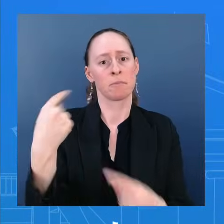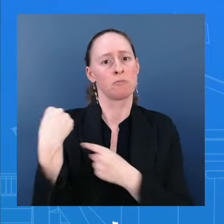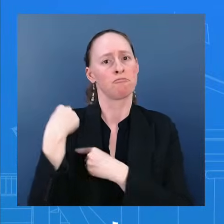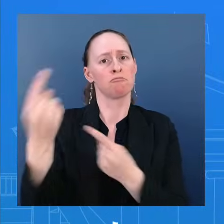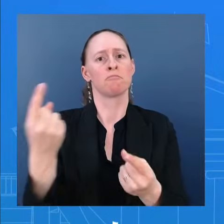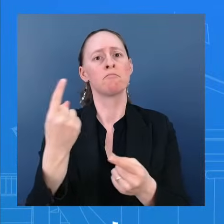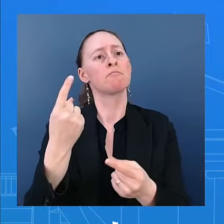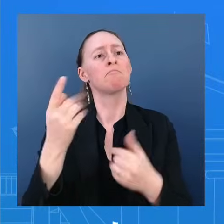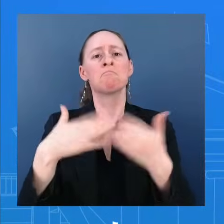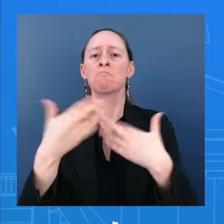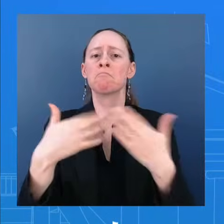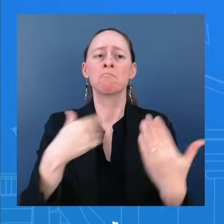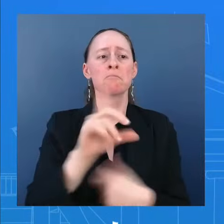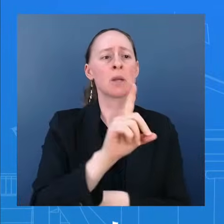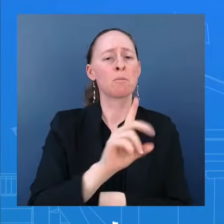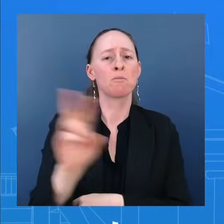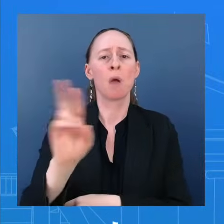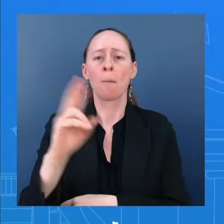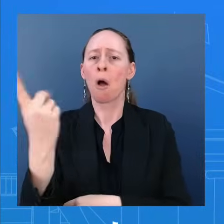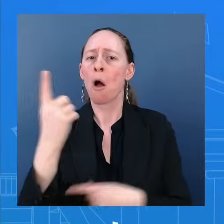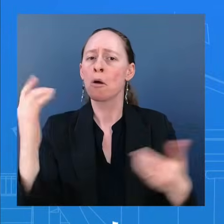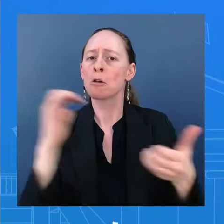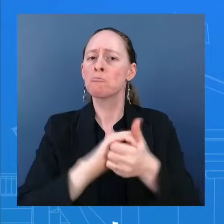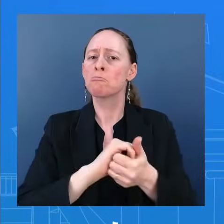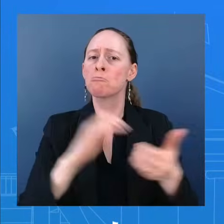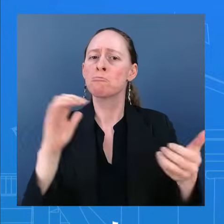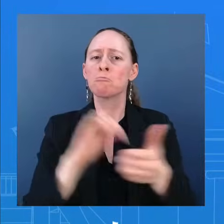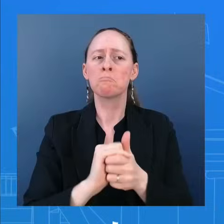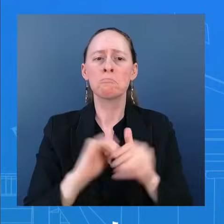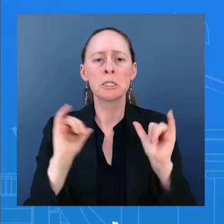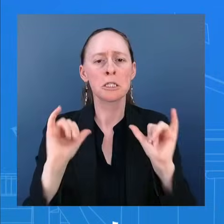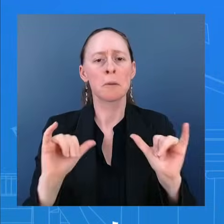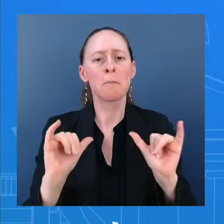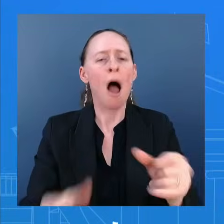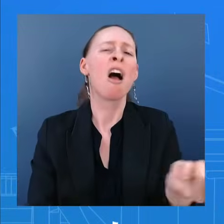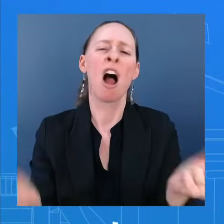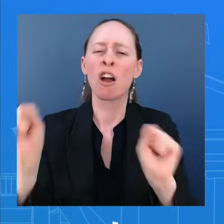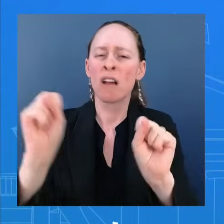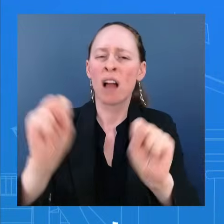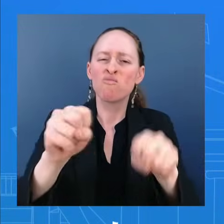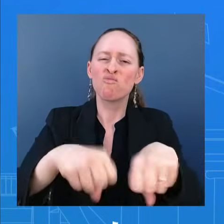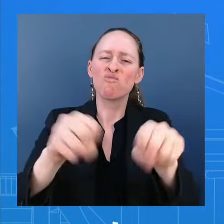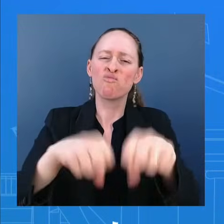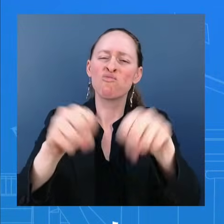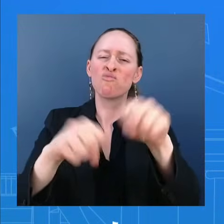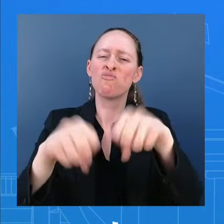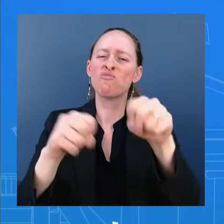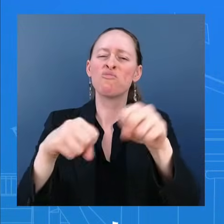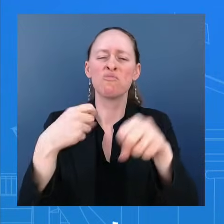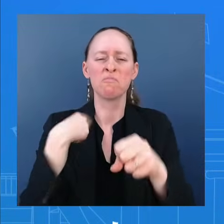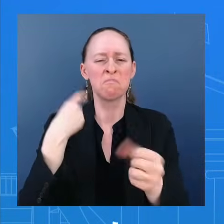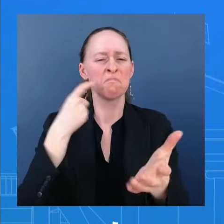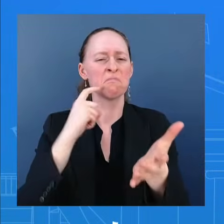for growing this bilateral relationship, and I'm -- I'm -- I would expect that that will continue. Ms. Jean-Pierre: Go ahead. The Press: Hey, John. Mr. Kirby: Oh, sorry.